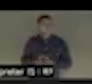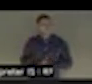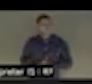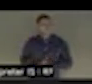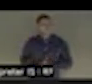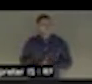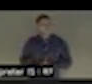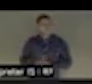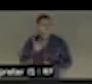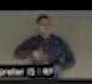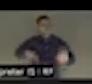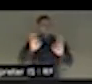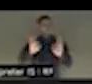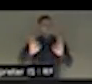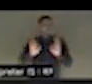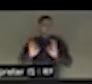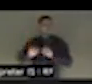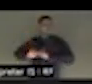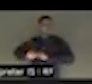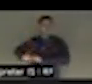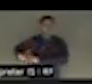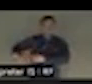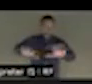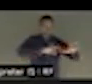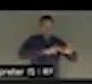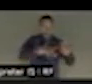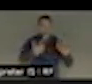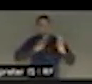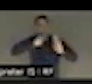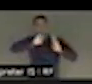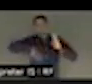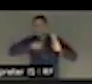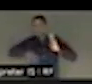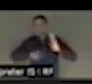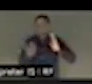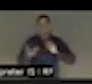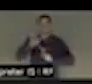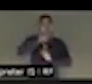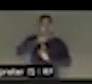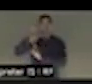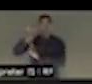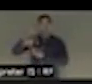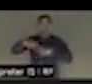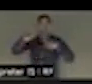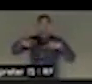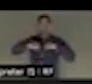So the main activities that are kind of in parallel to these two projects, one funded by Bufdir,